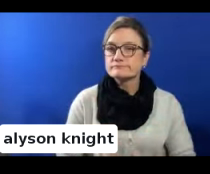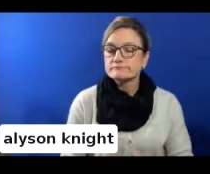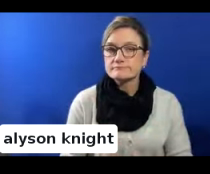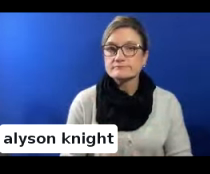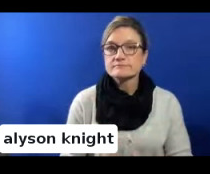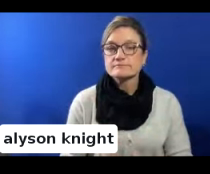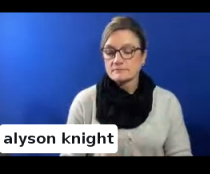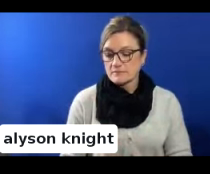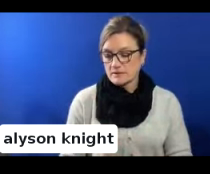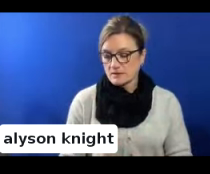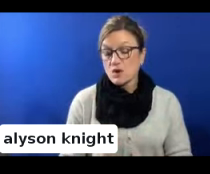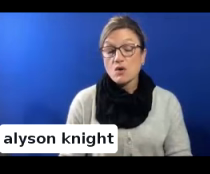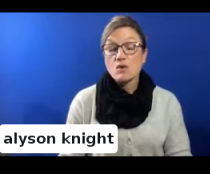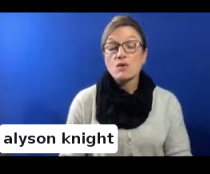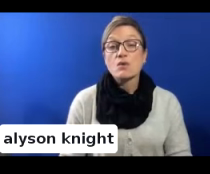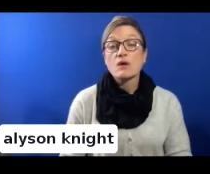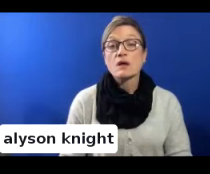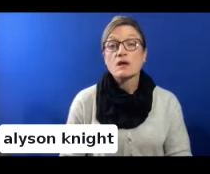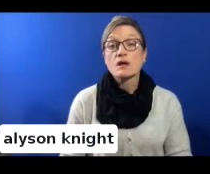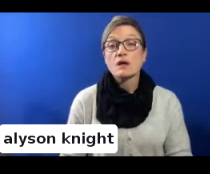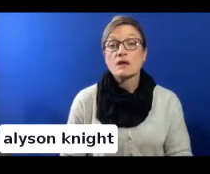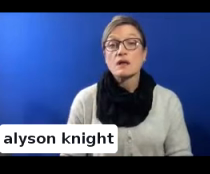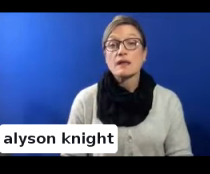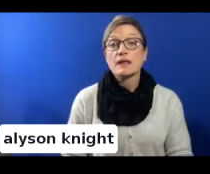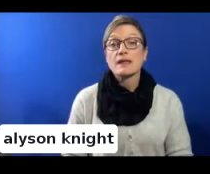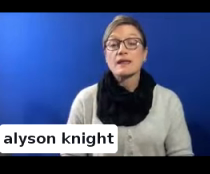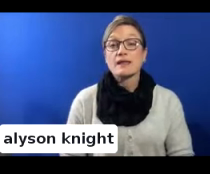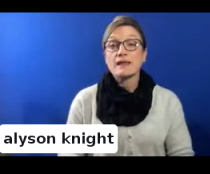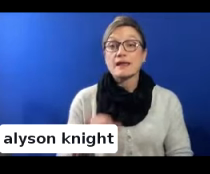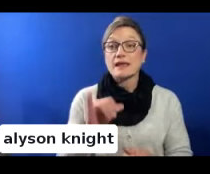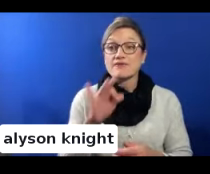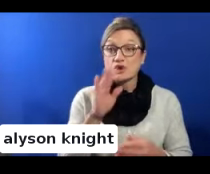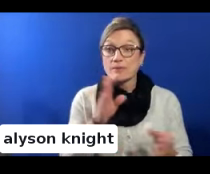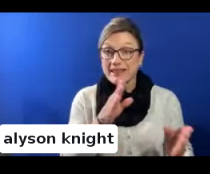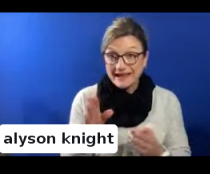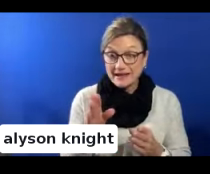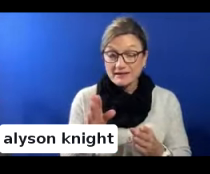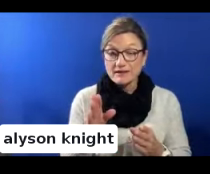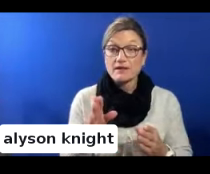Here, again, if you are planning on this project to absorb the cost, please